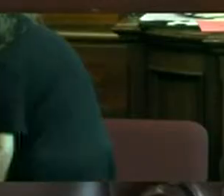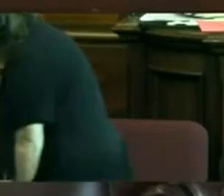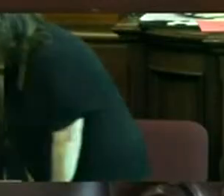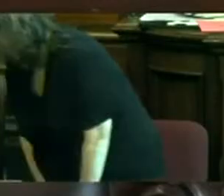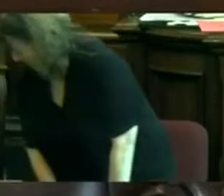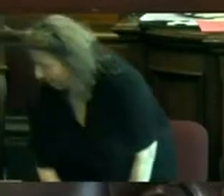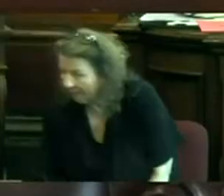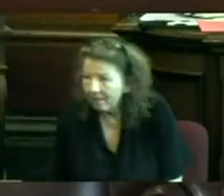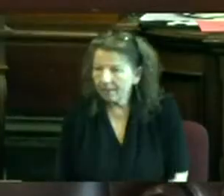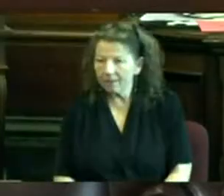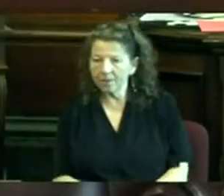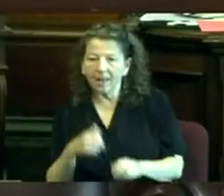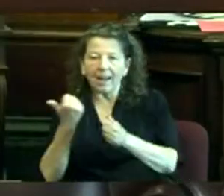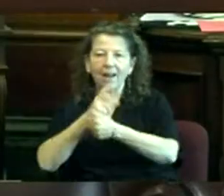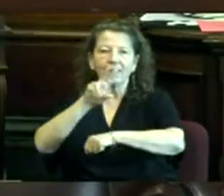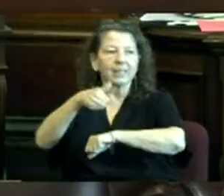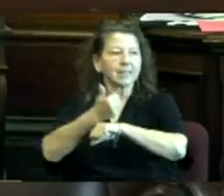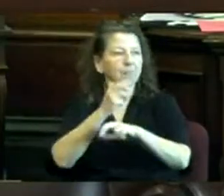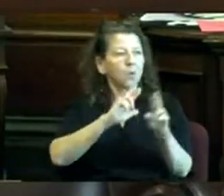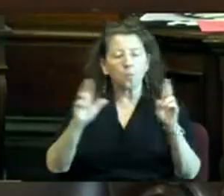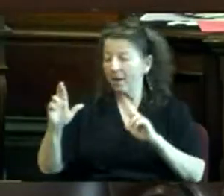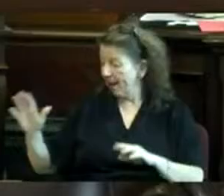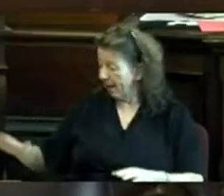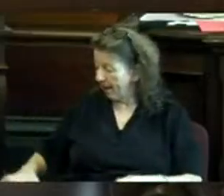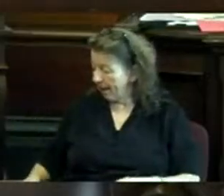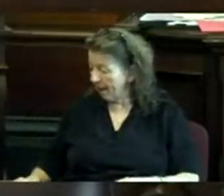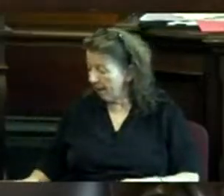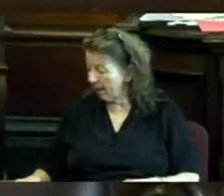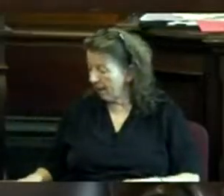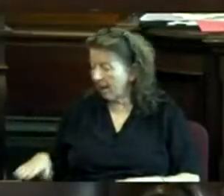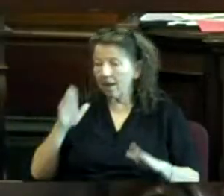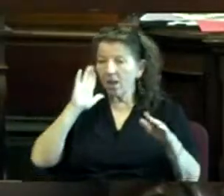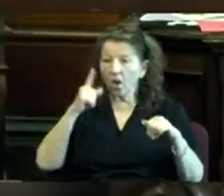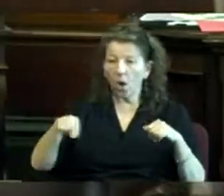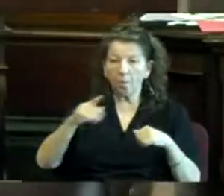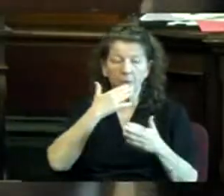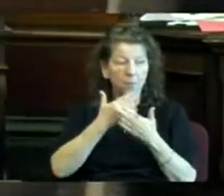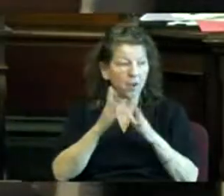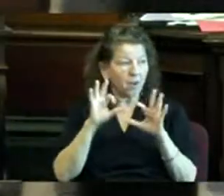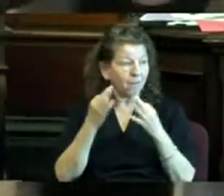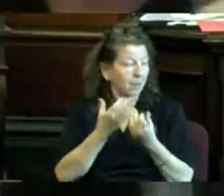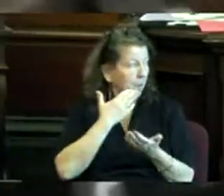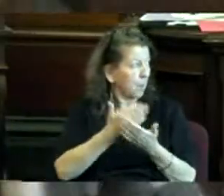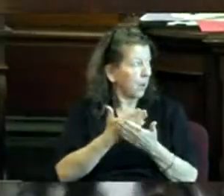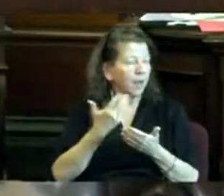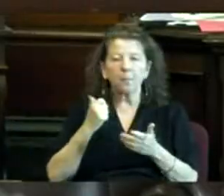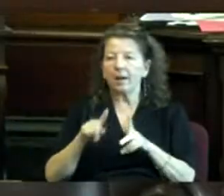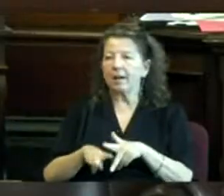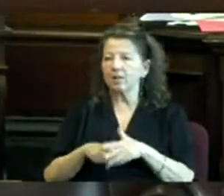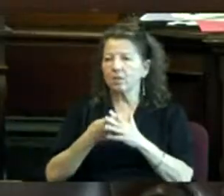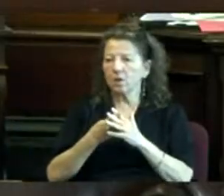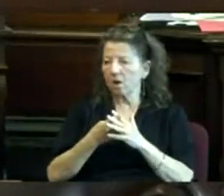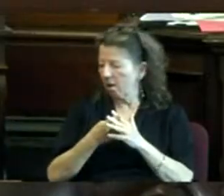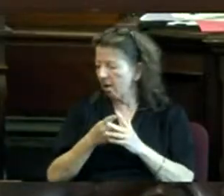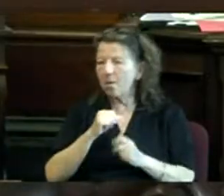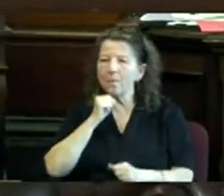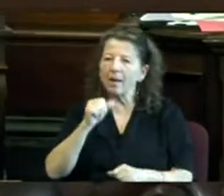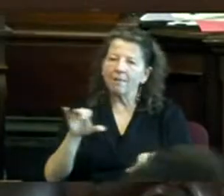so I think we have all of our folks in place. I want to say good evening to everyone. I pray